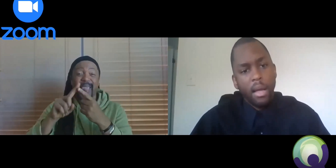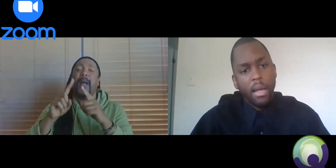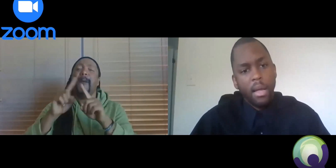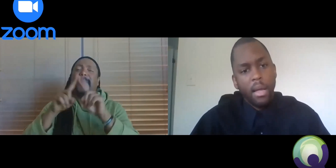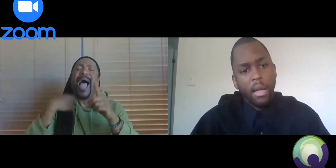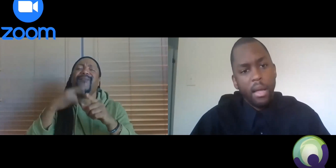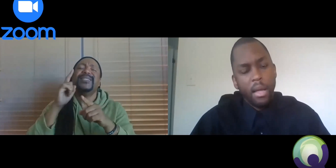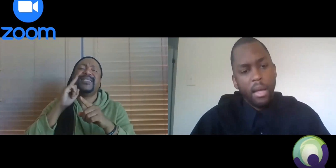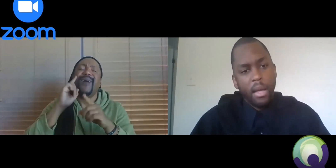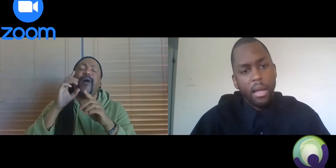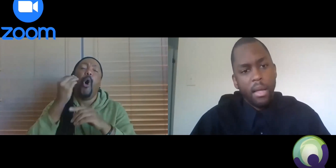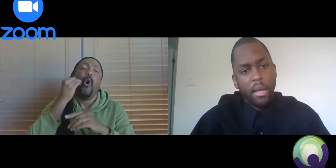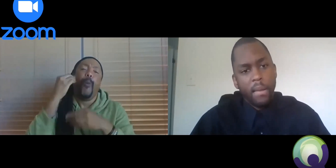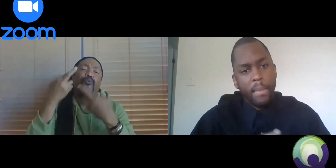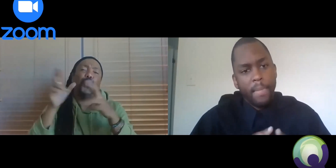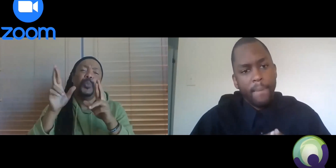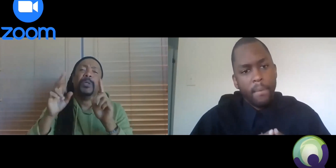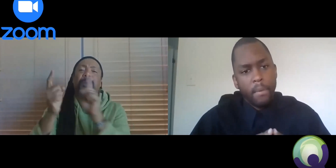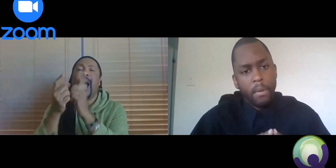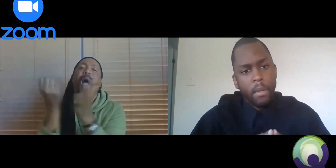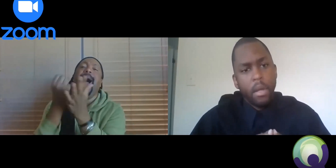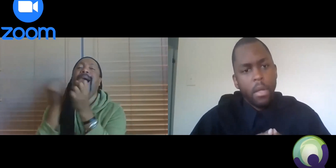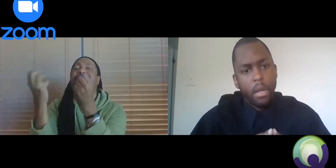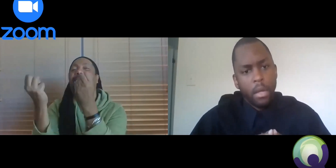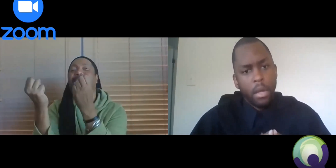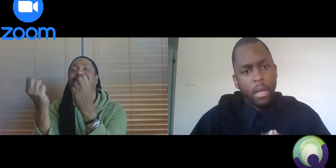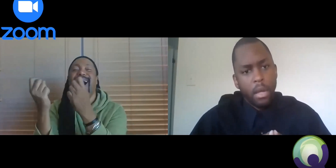Fine, but there were no interpreters so I was just sitting in class looking around until…